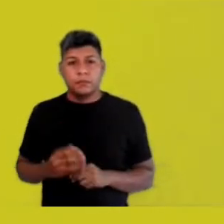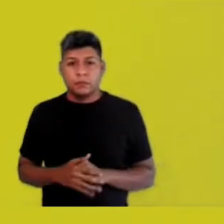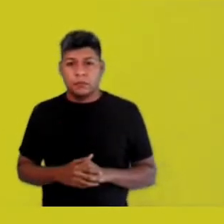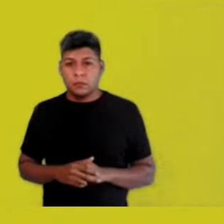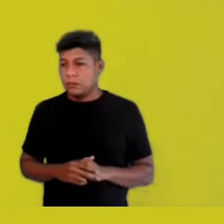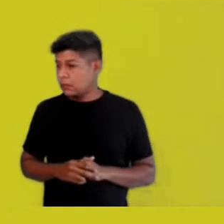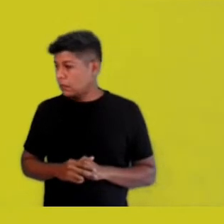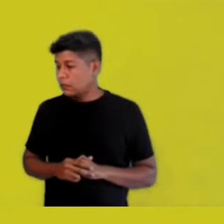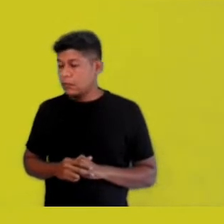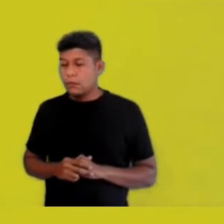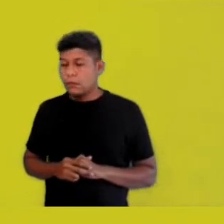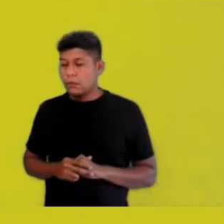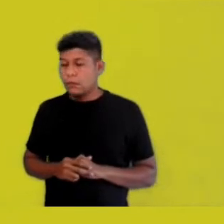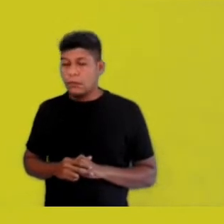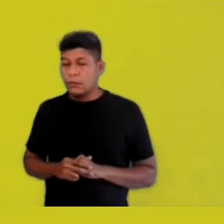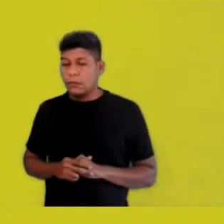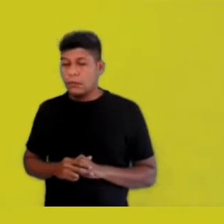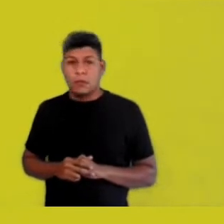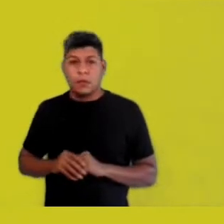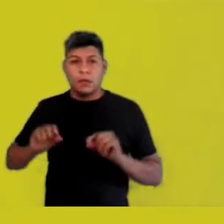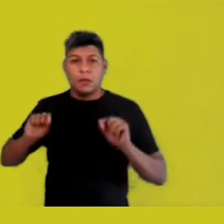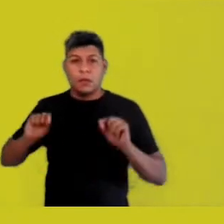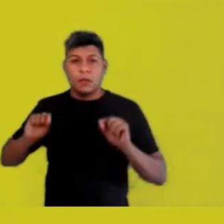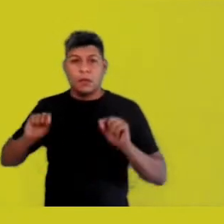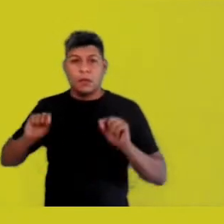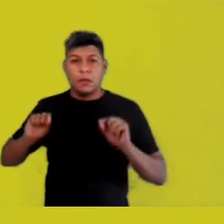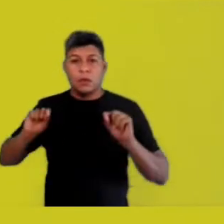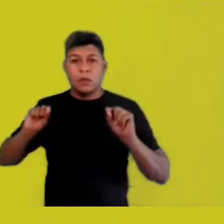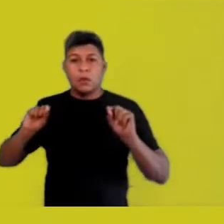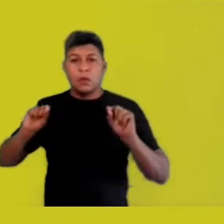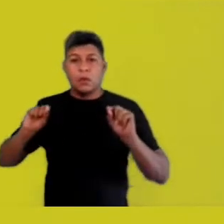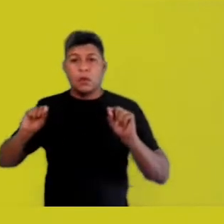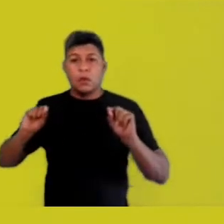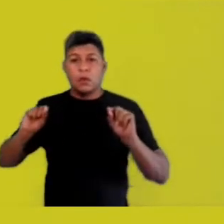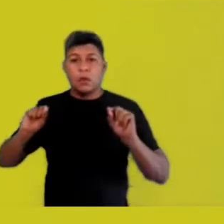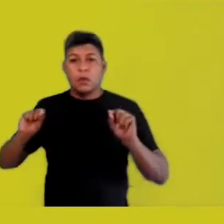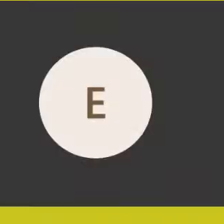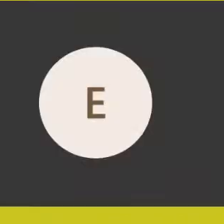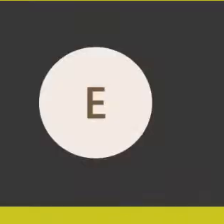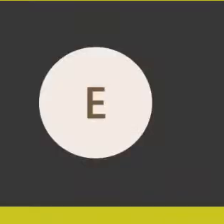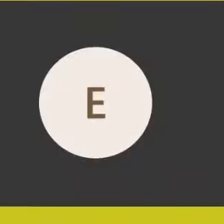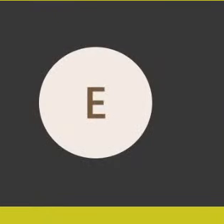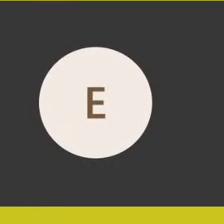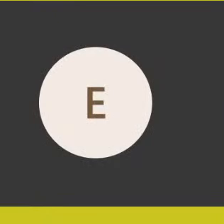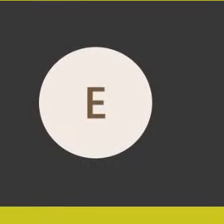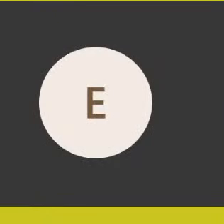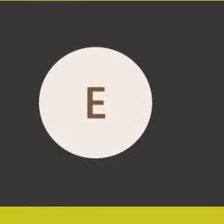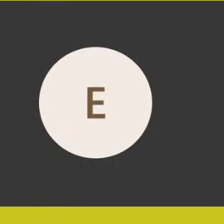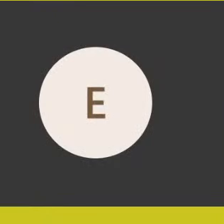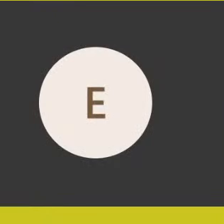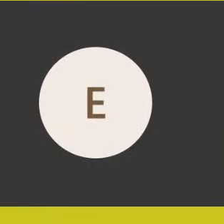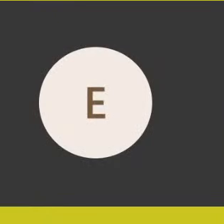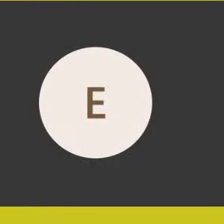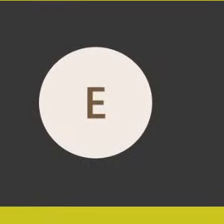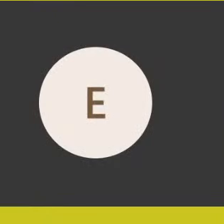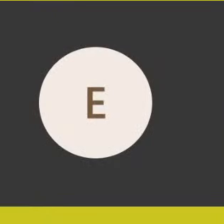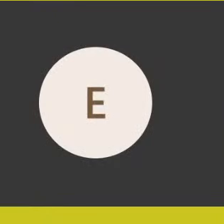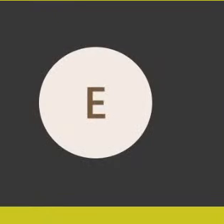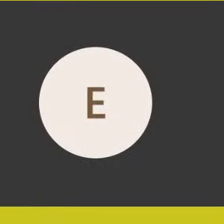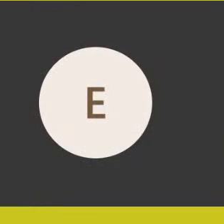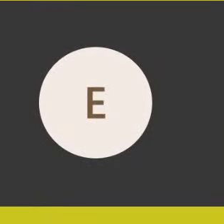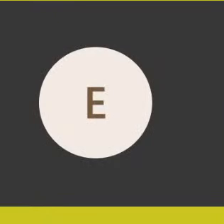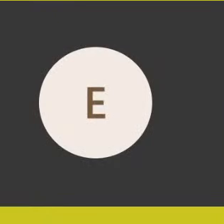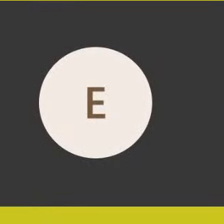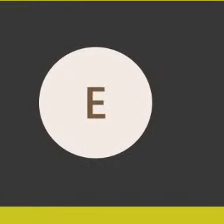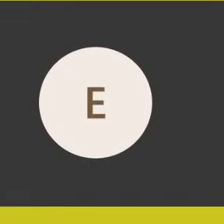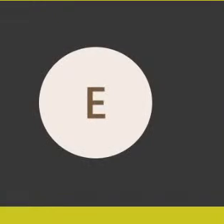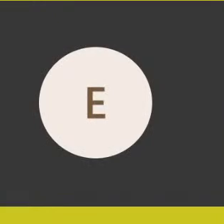a chant which is present in